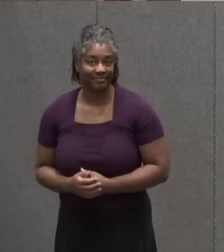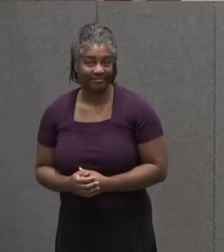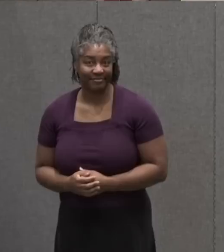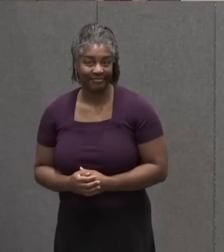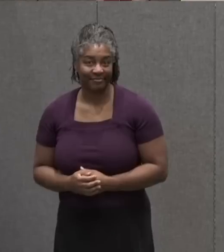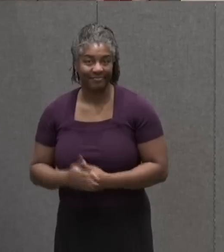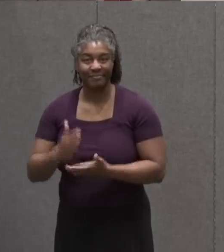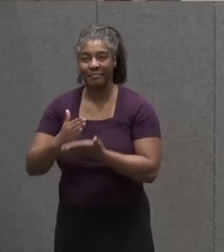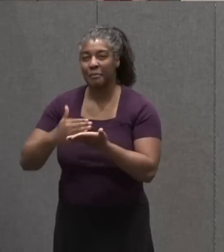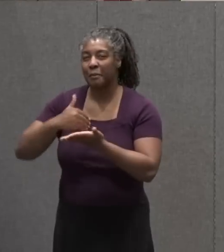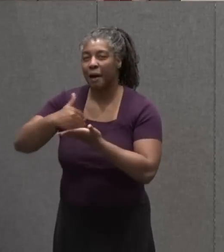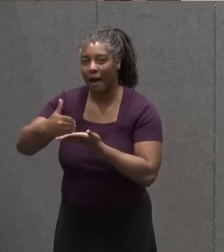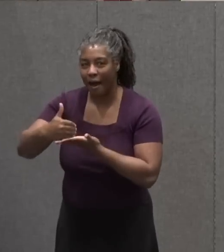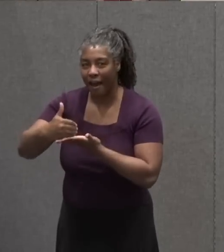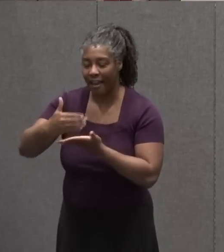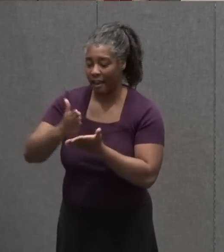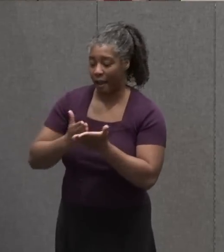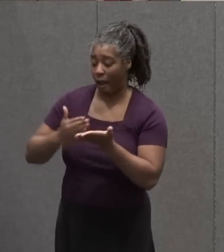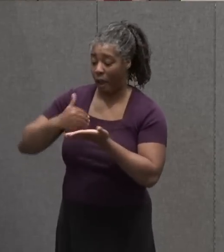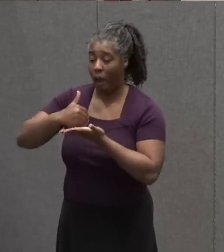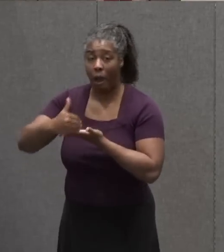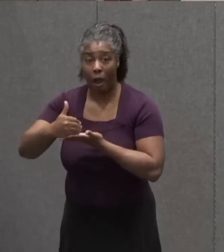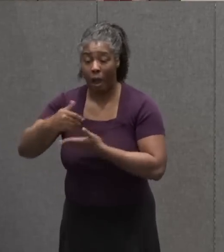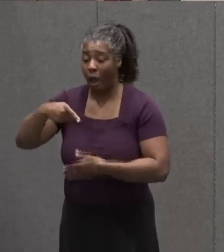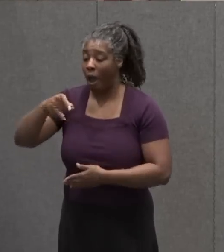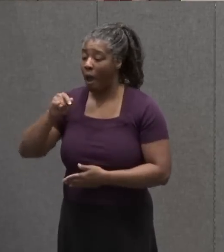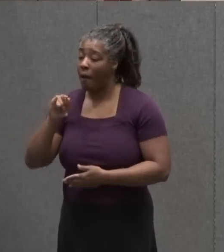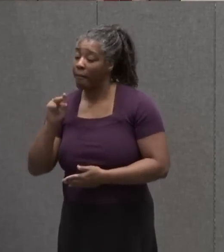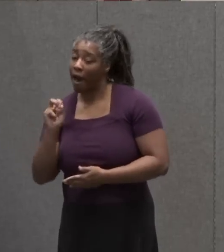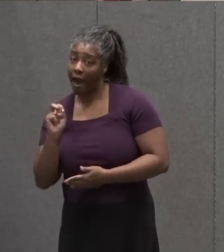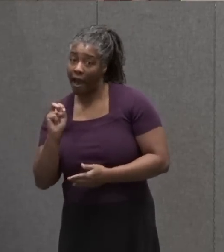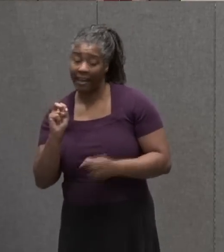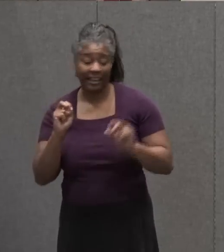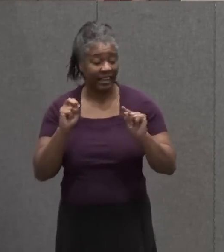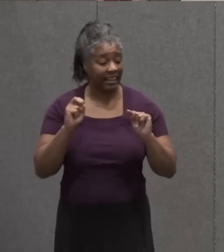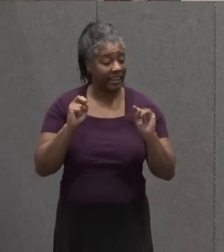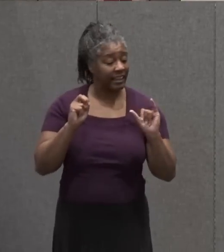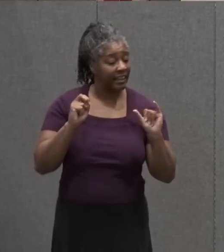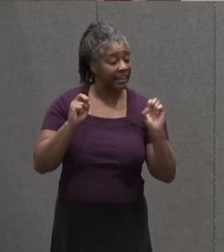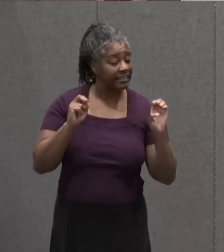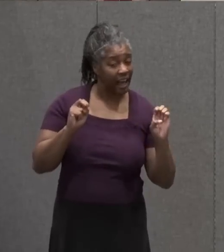Excellent. Think about these two words tie, pie.